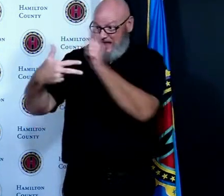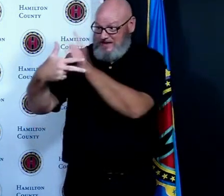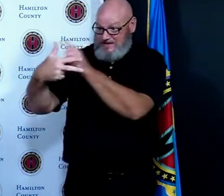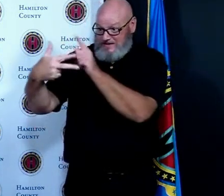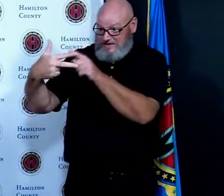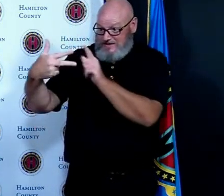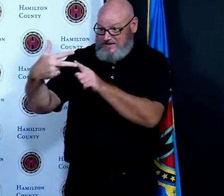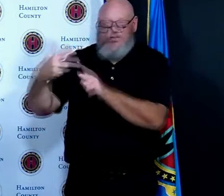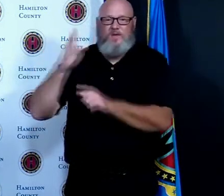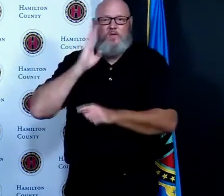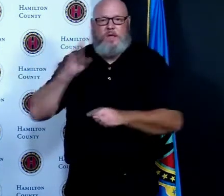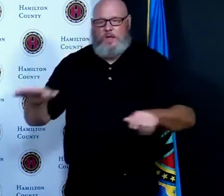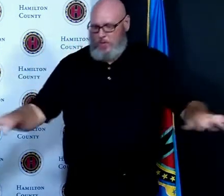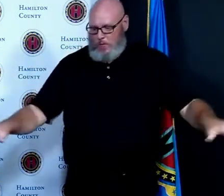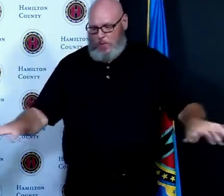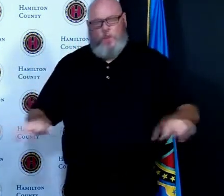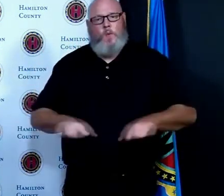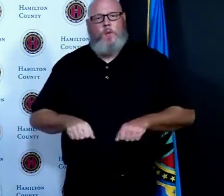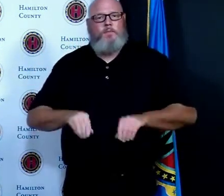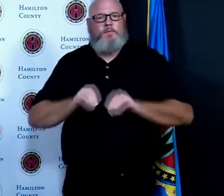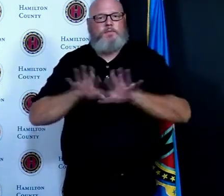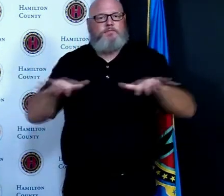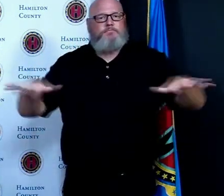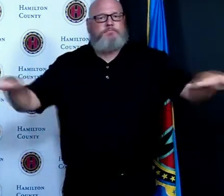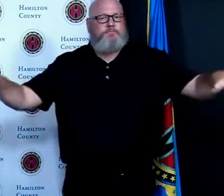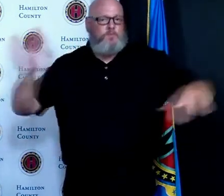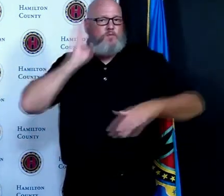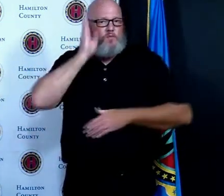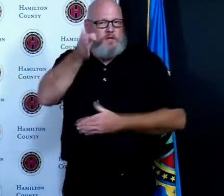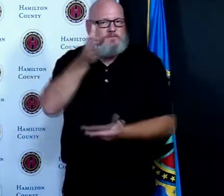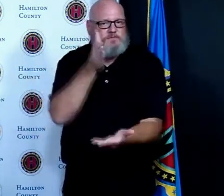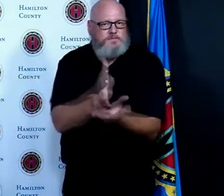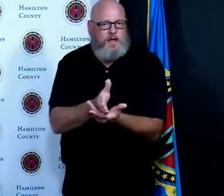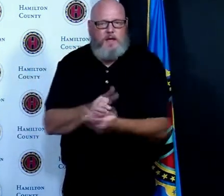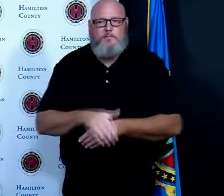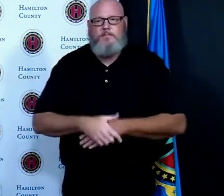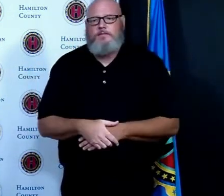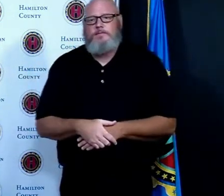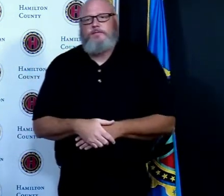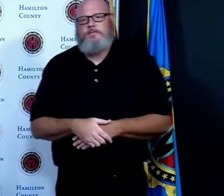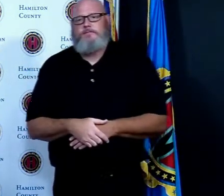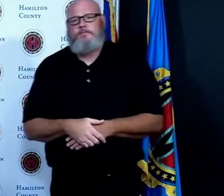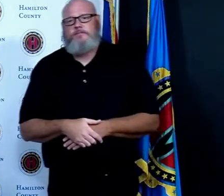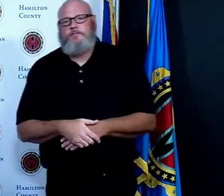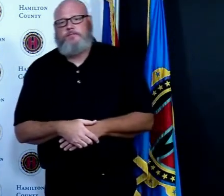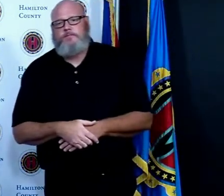mention in ask of the community is how important the work that Health Commissioner Kesterman